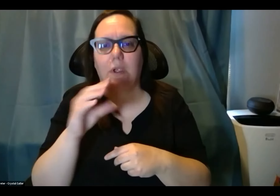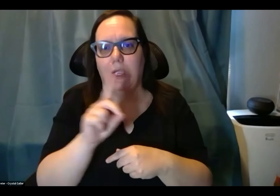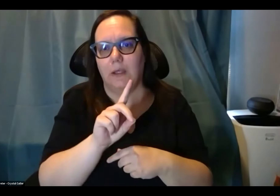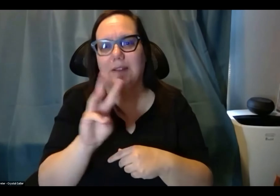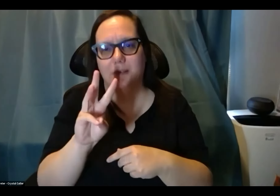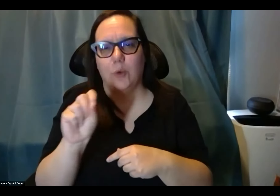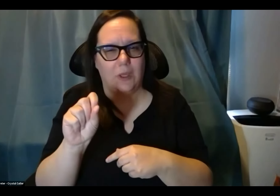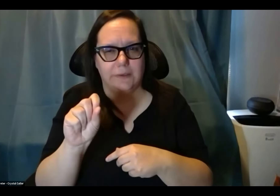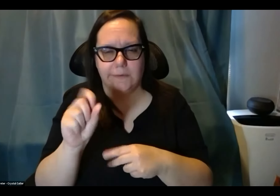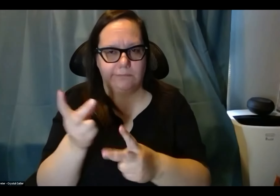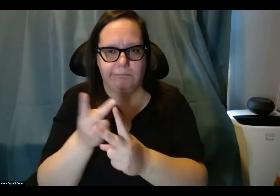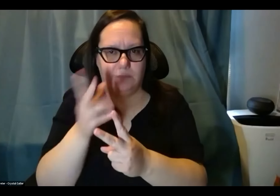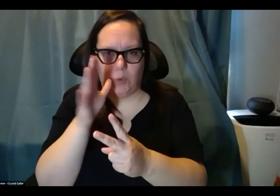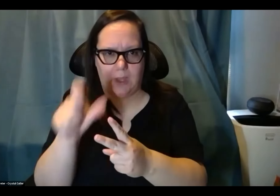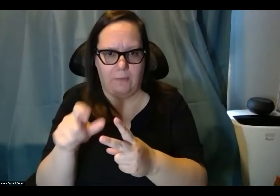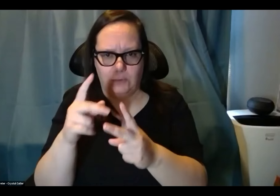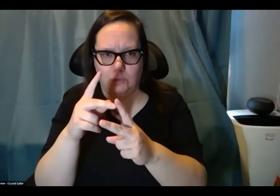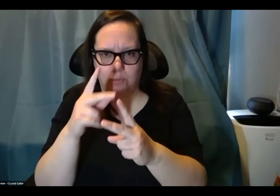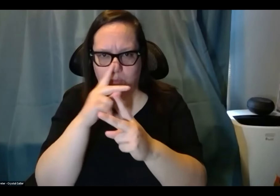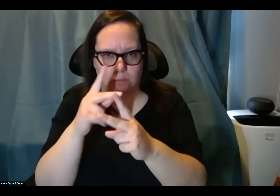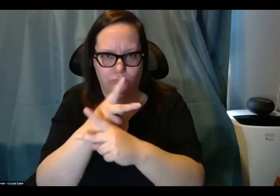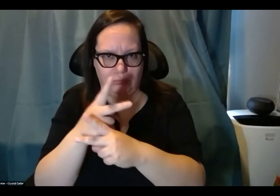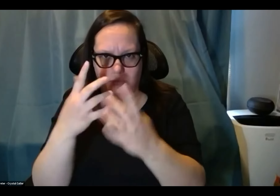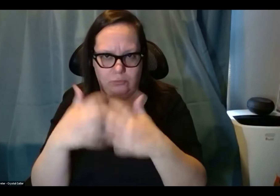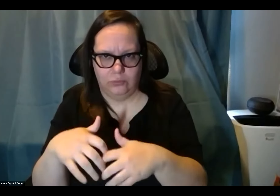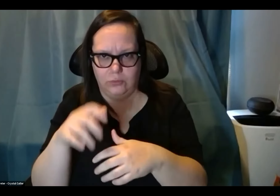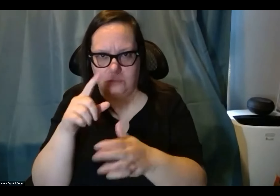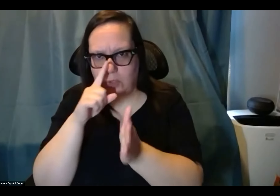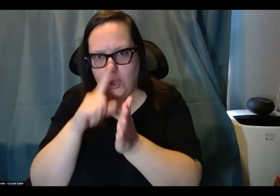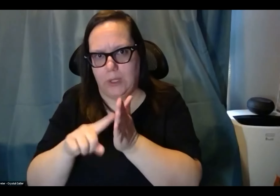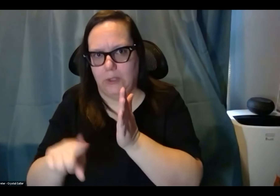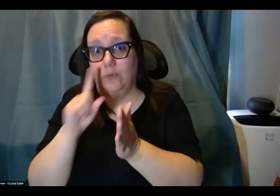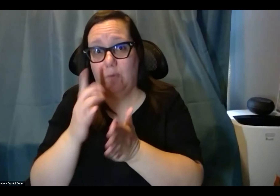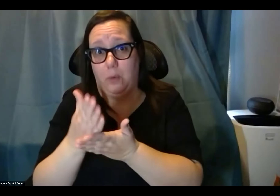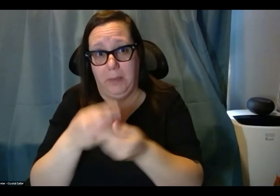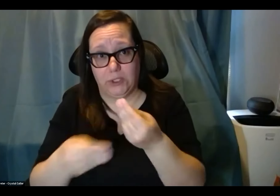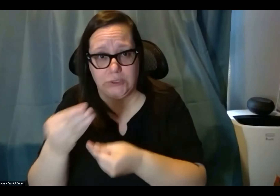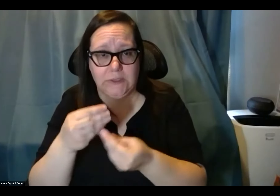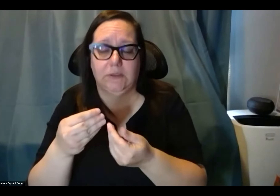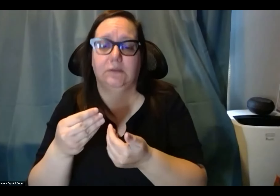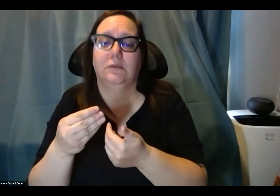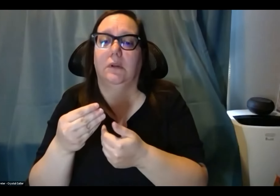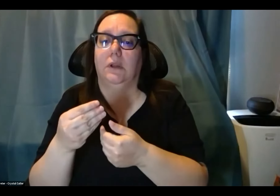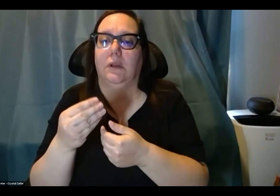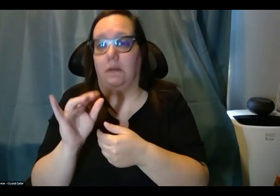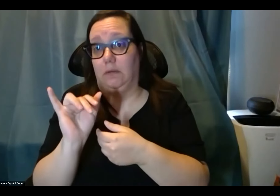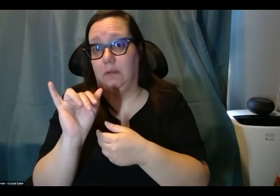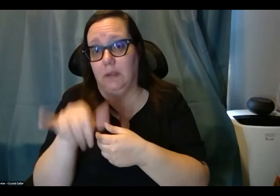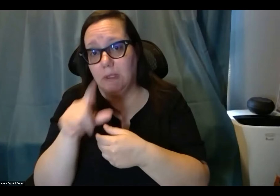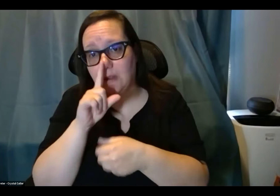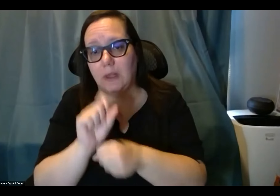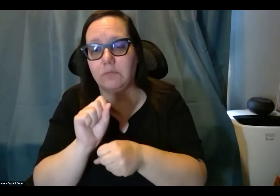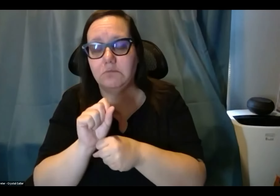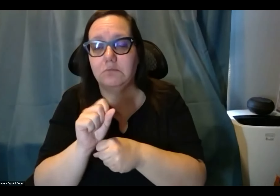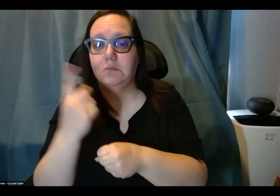need to look in to, for budgeting. That is certainly something that can be discussed